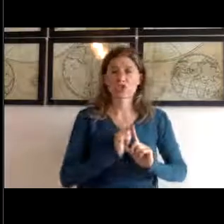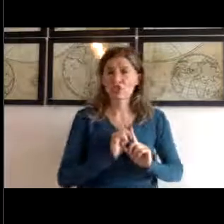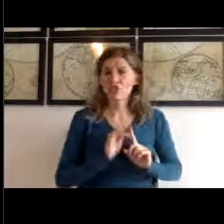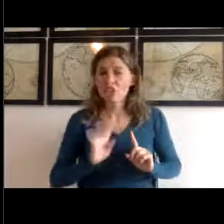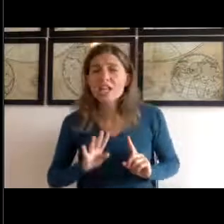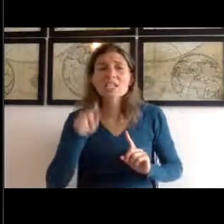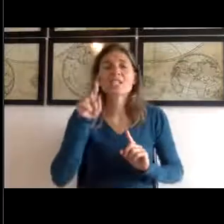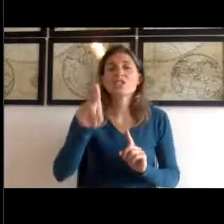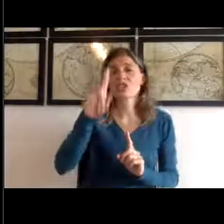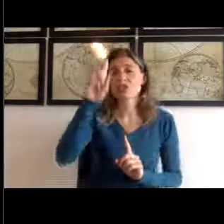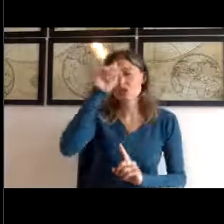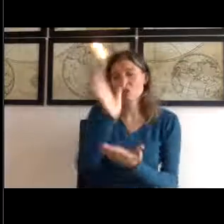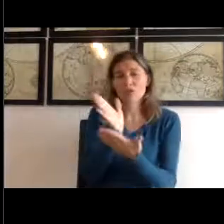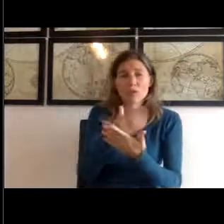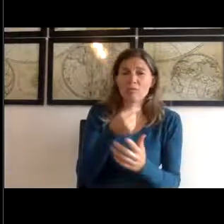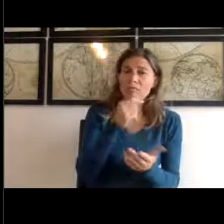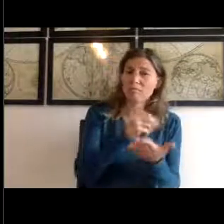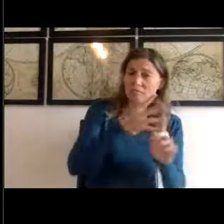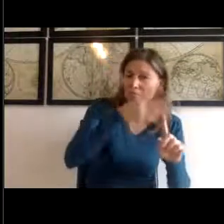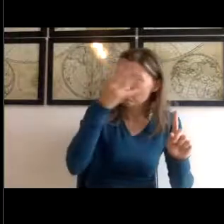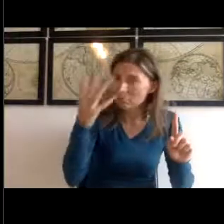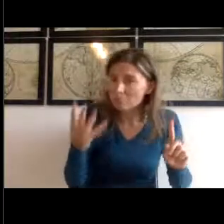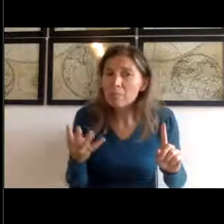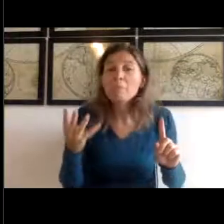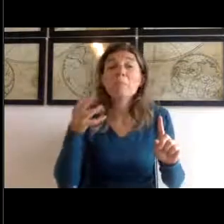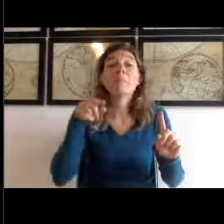race, nationality or ethnicity.